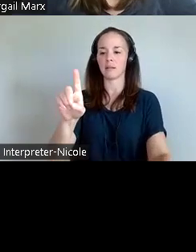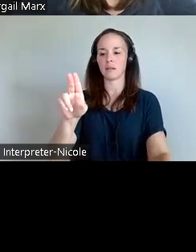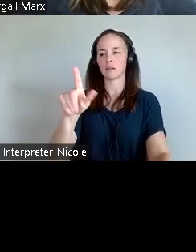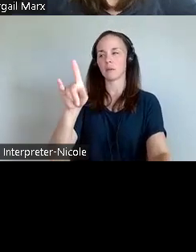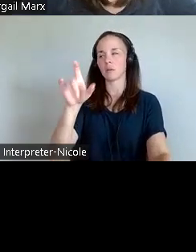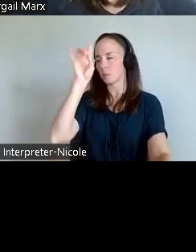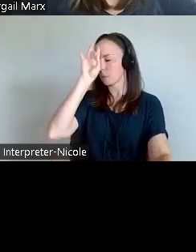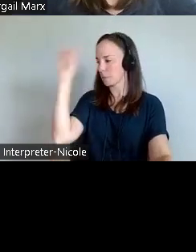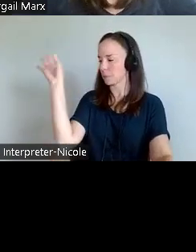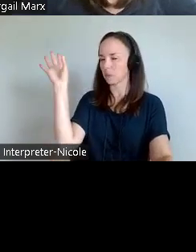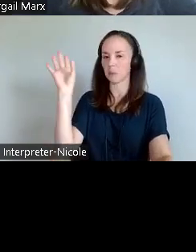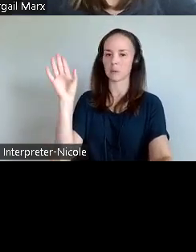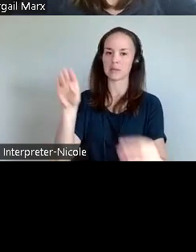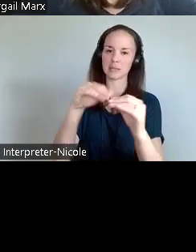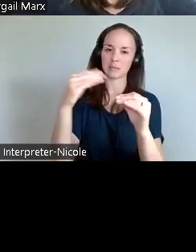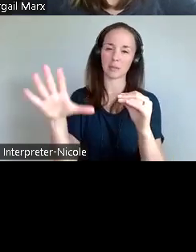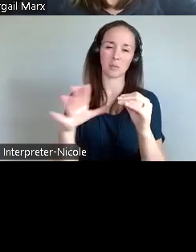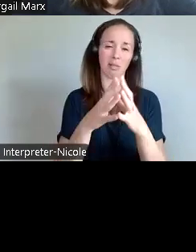So lots to consider when you're talking about insurance.